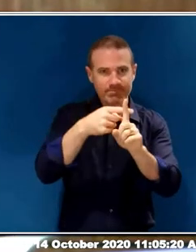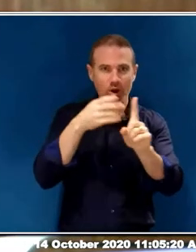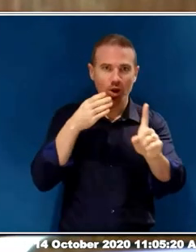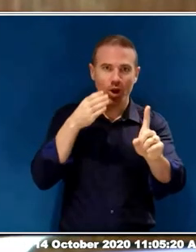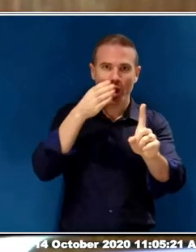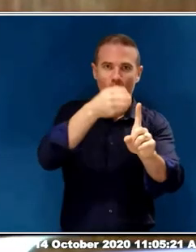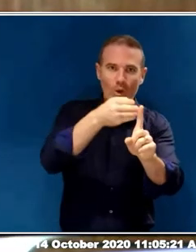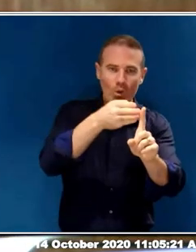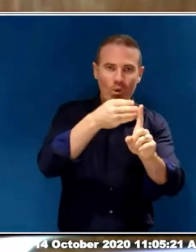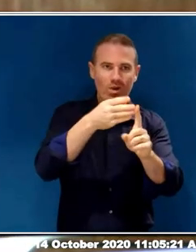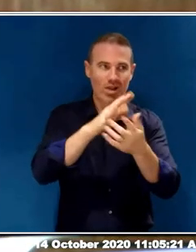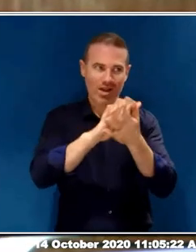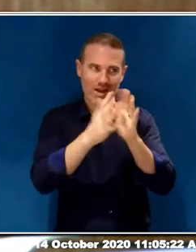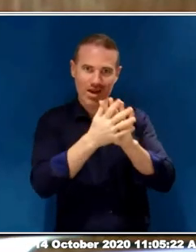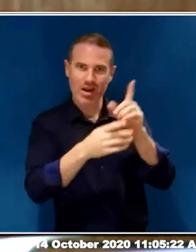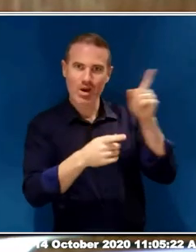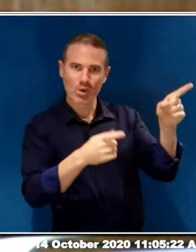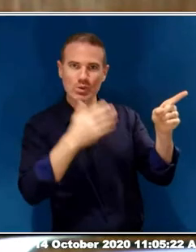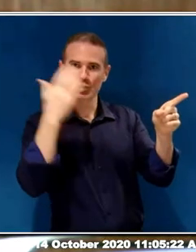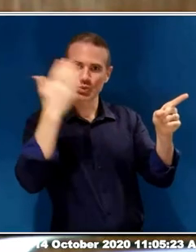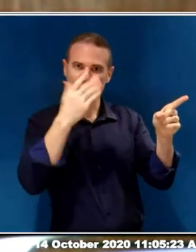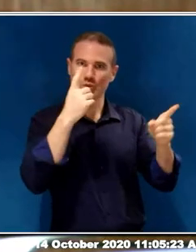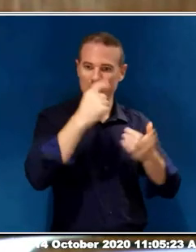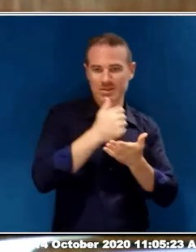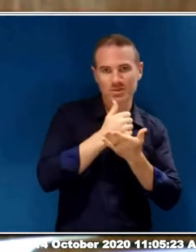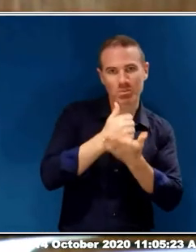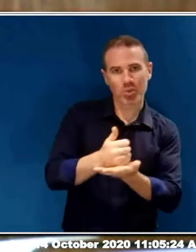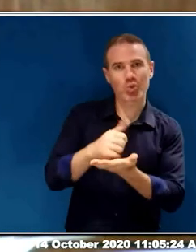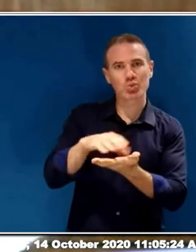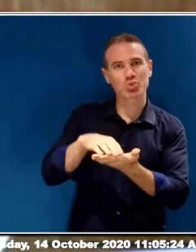support the student to make a full-time return to school.